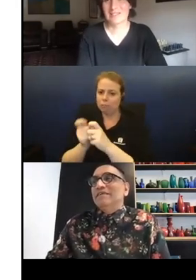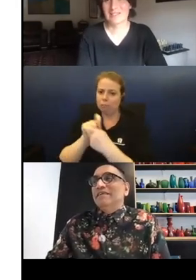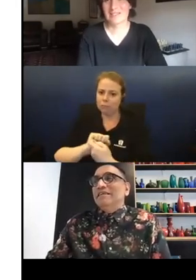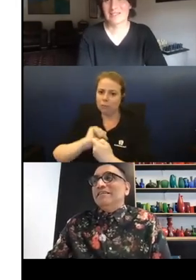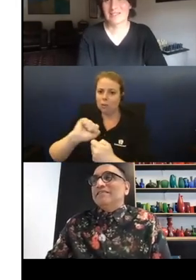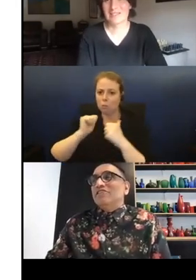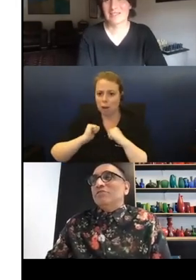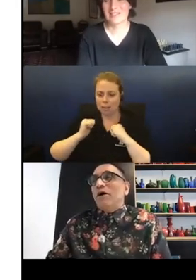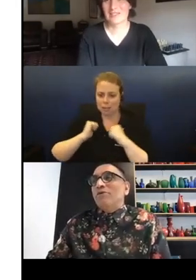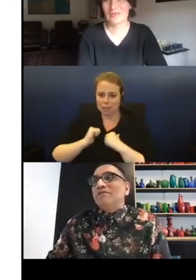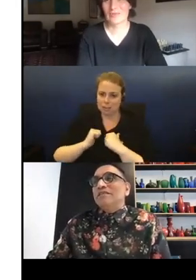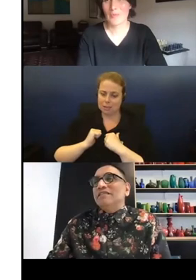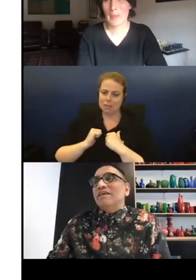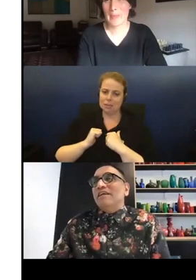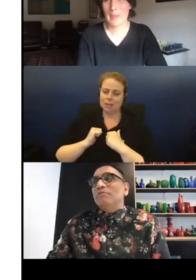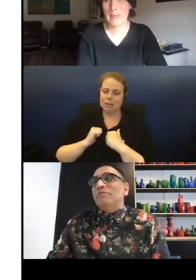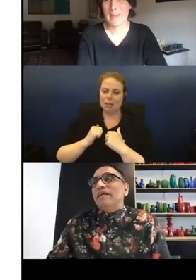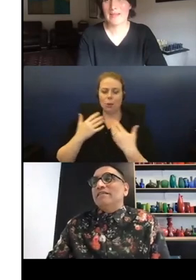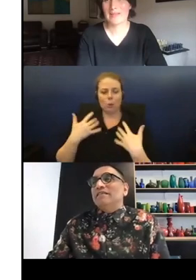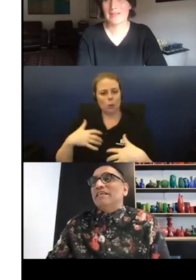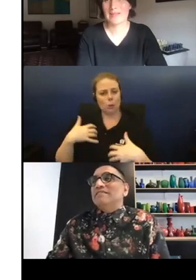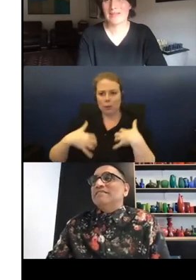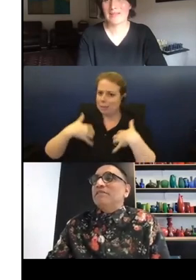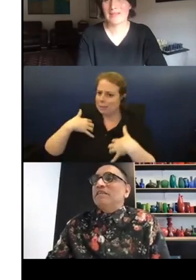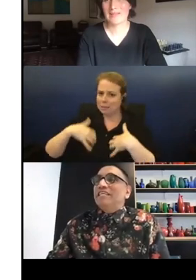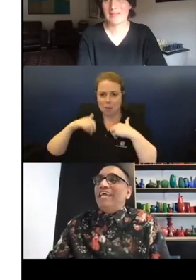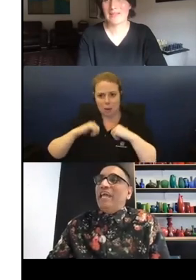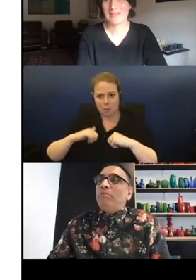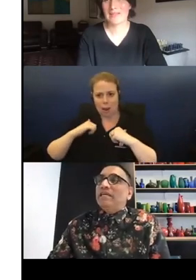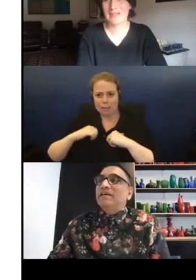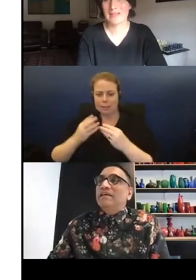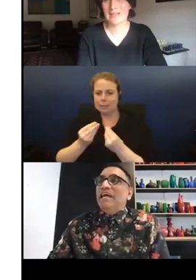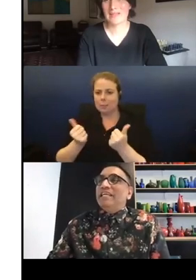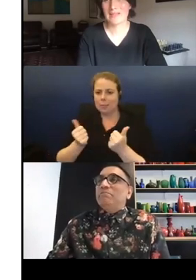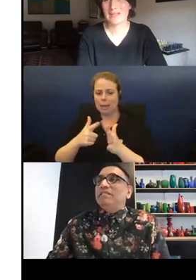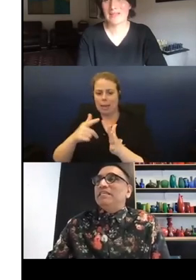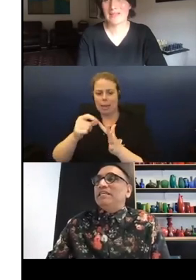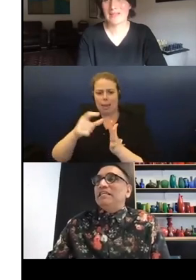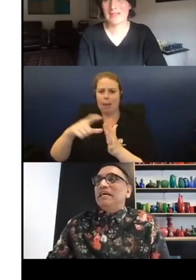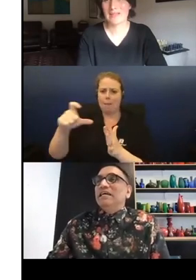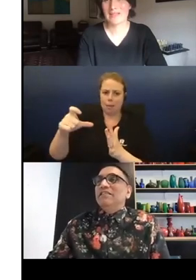it is such a potent and exciting practice and has something of the epic and in particular the